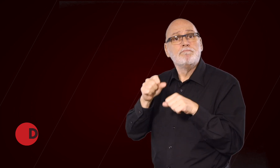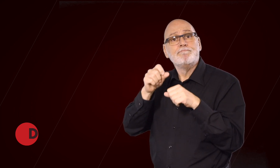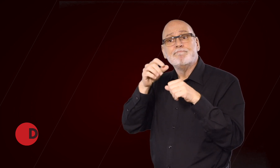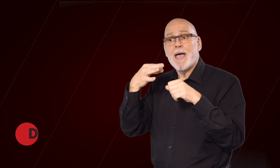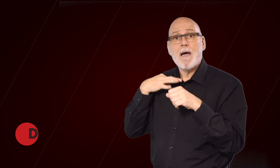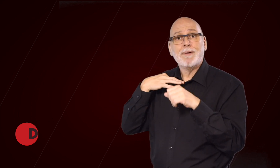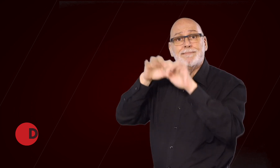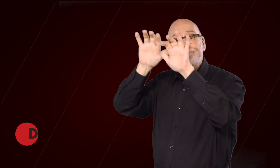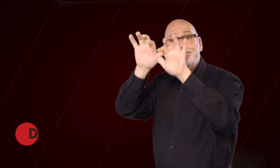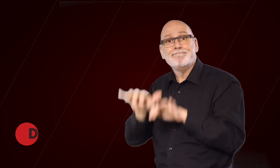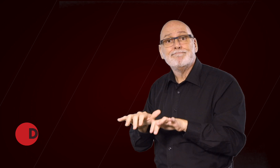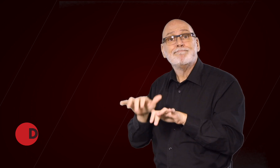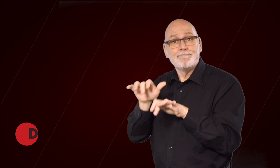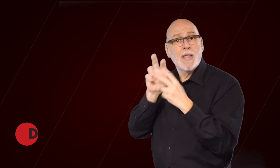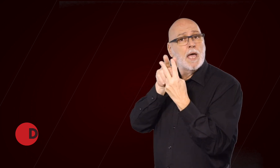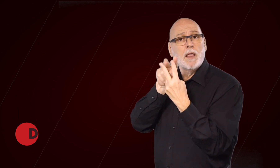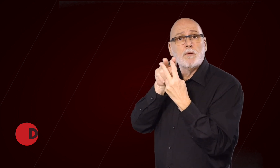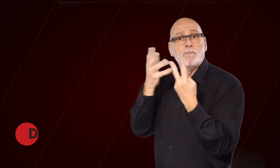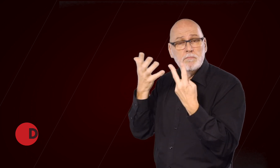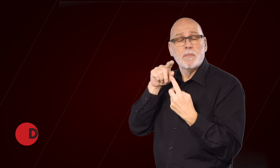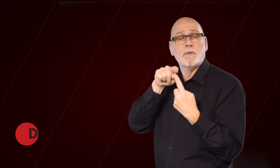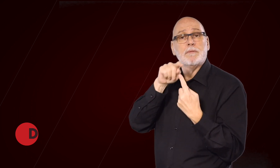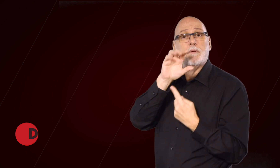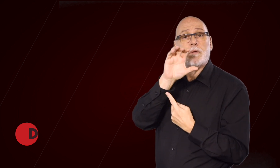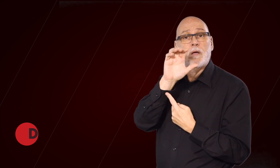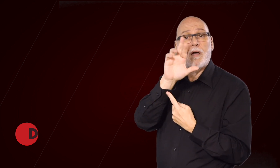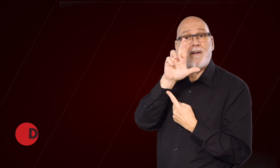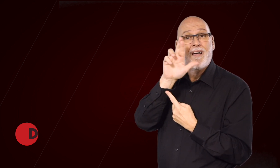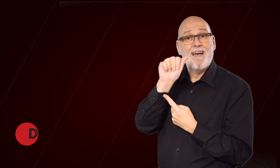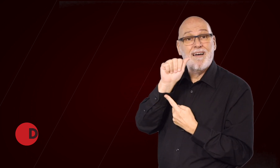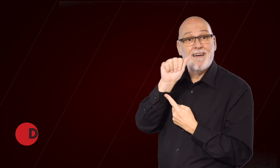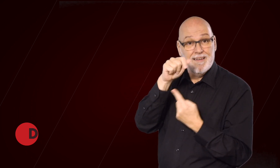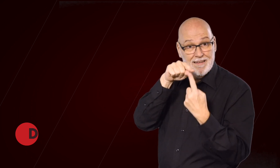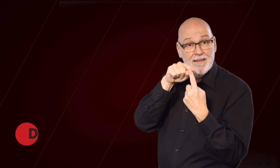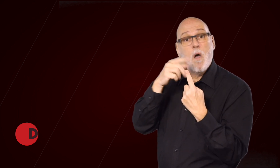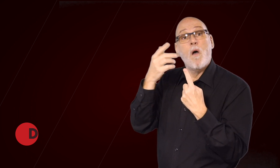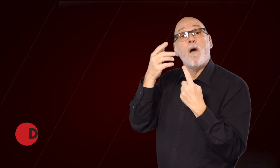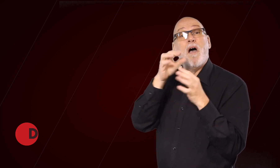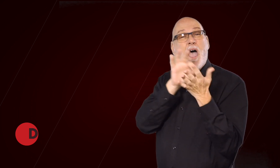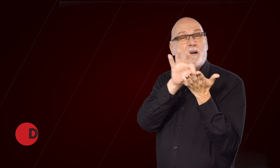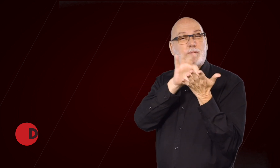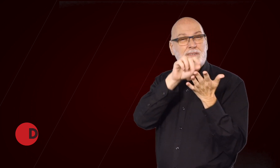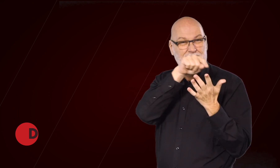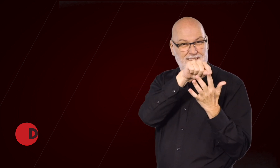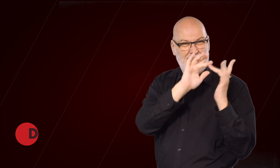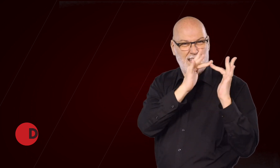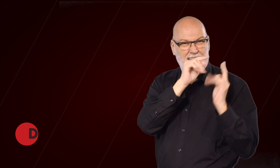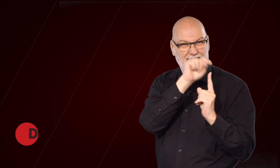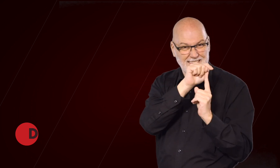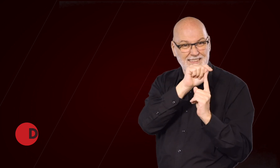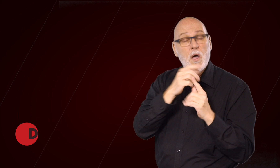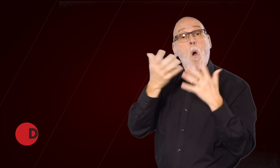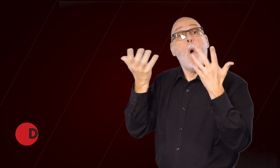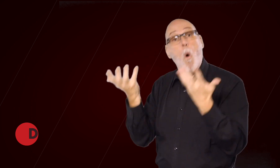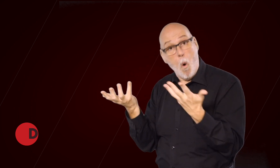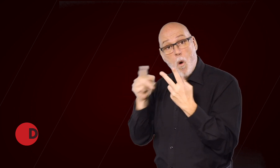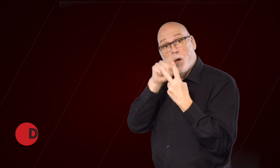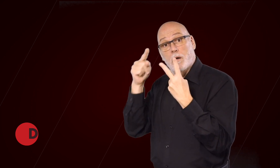You can complete the application either through your CRA online account,